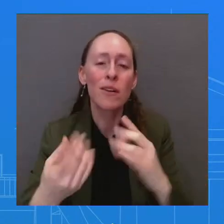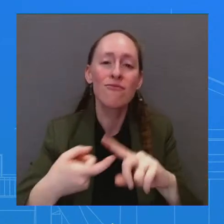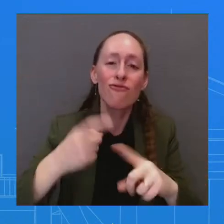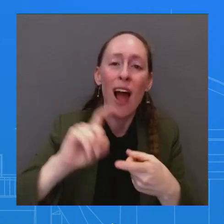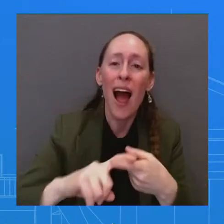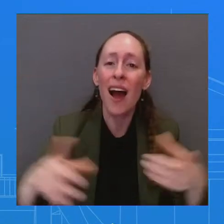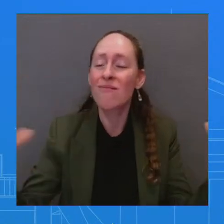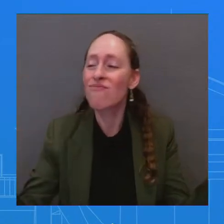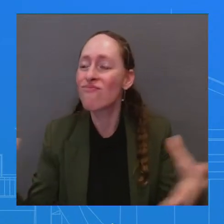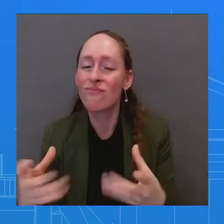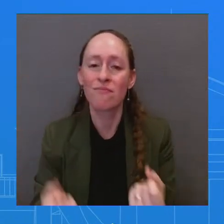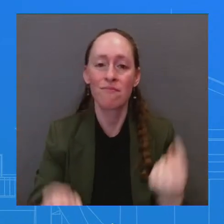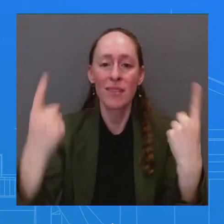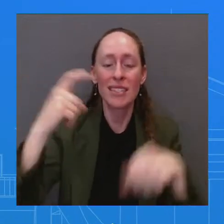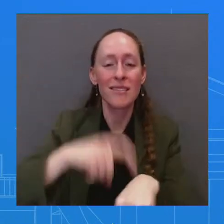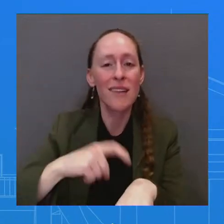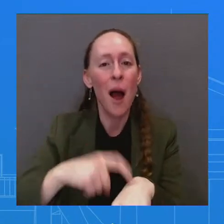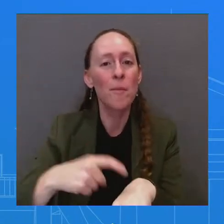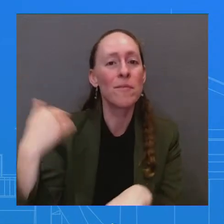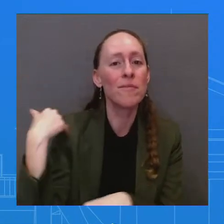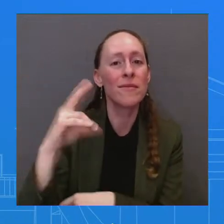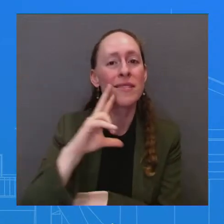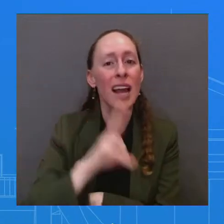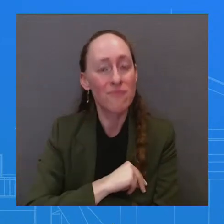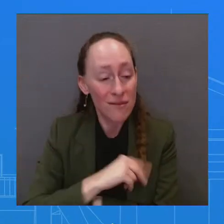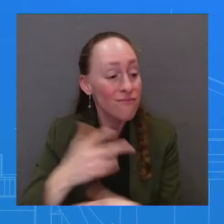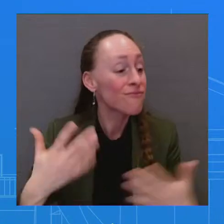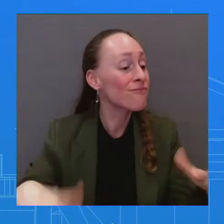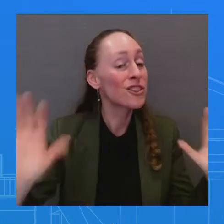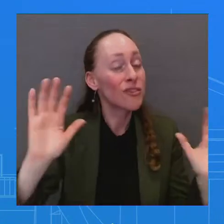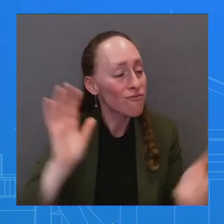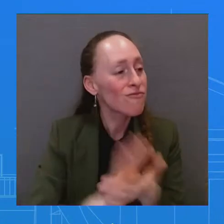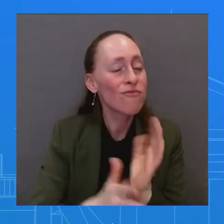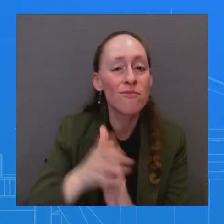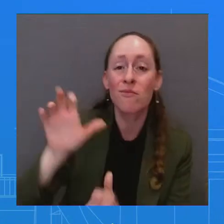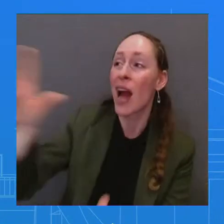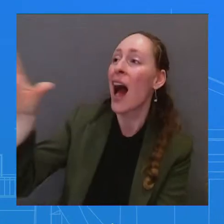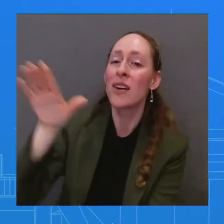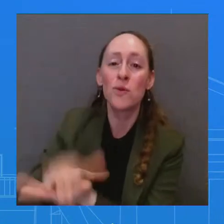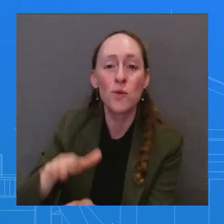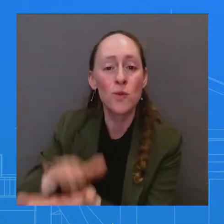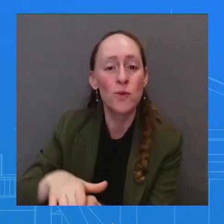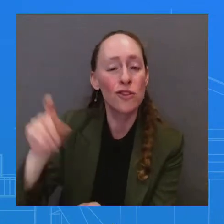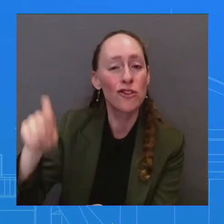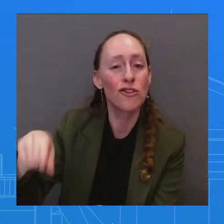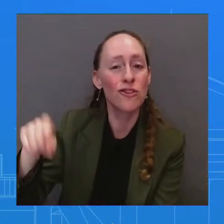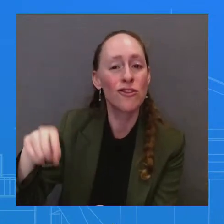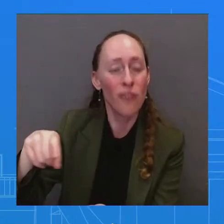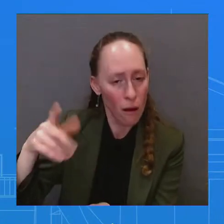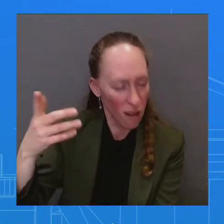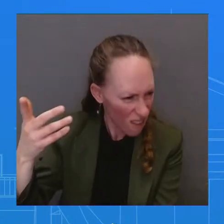not in a hospital room. The President, the First Lady, and everyone here at the White House join Americans